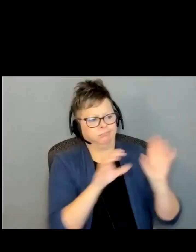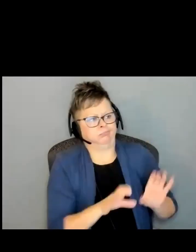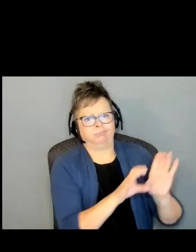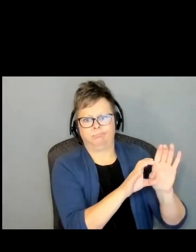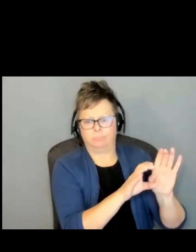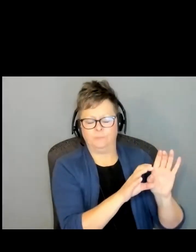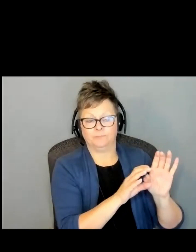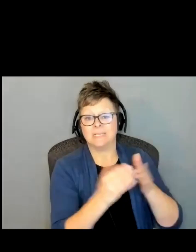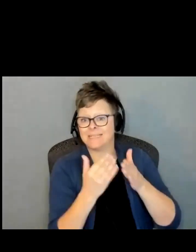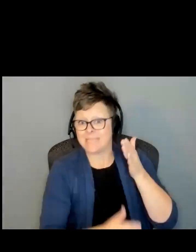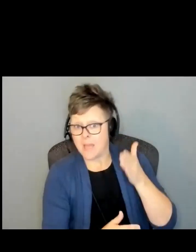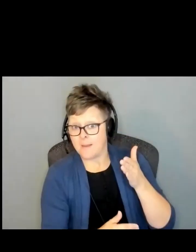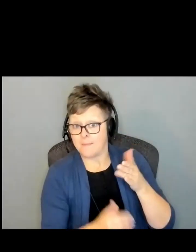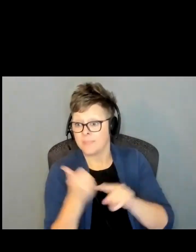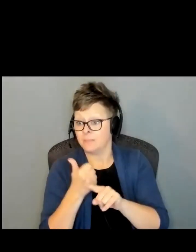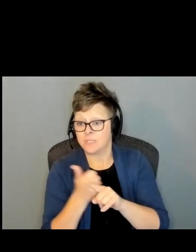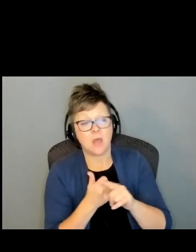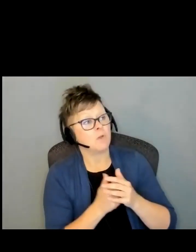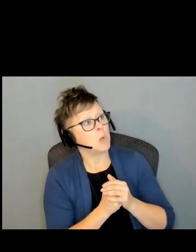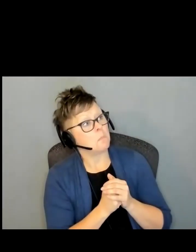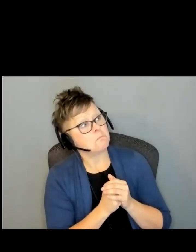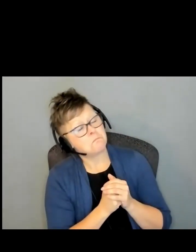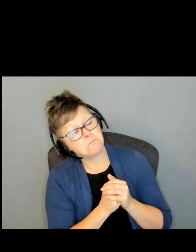There are some that are in further supports to the action that will come out.